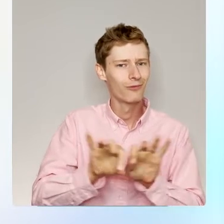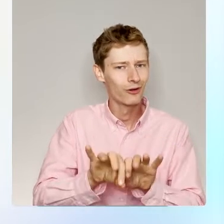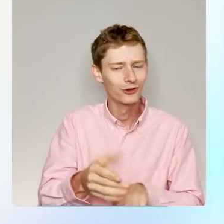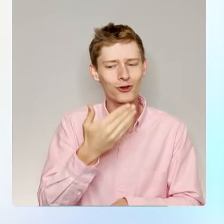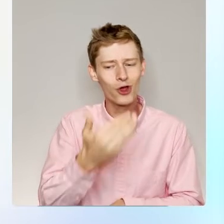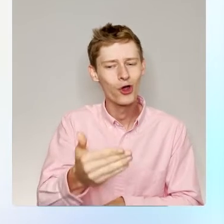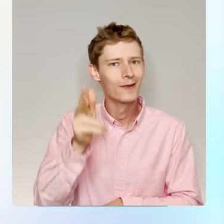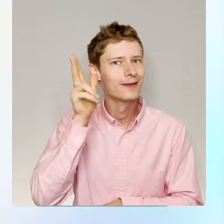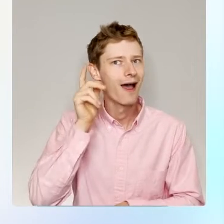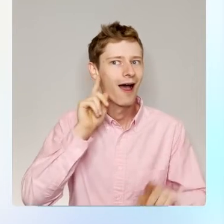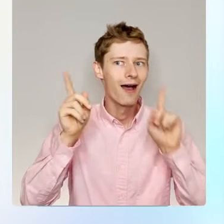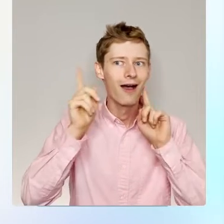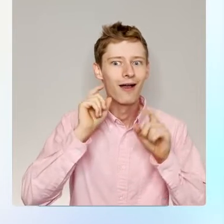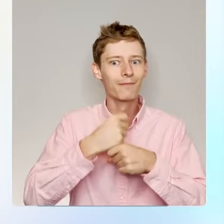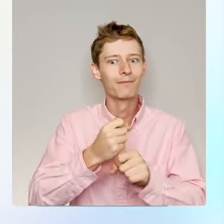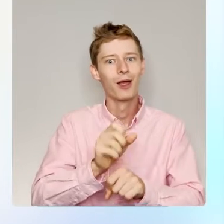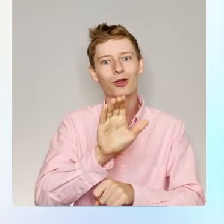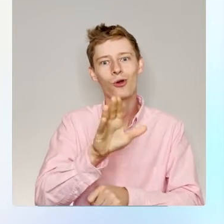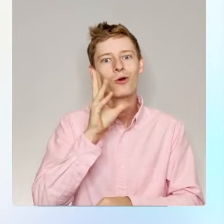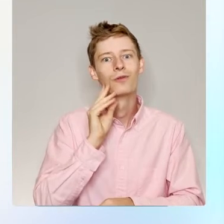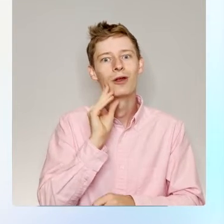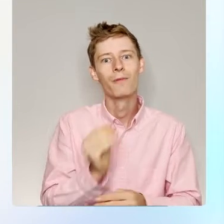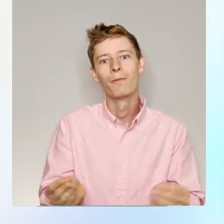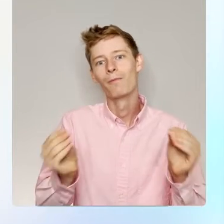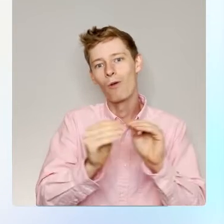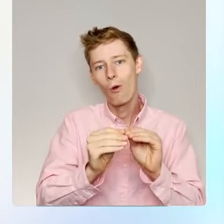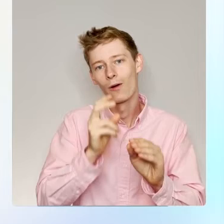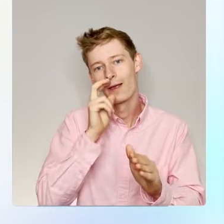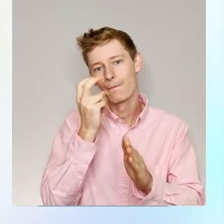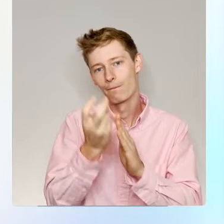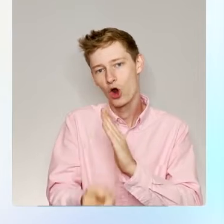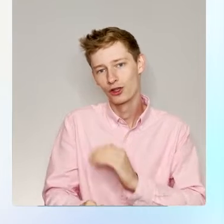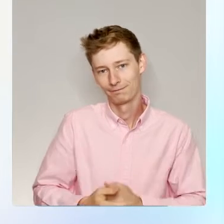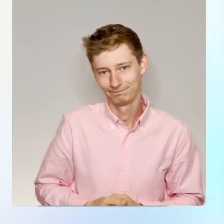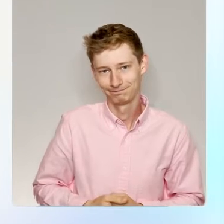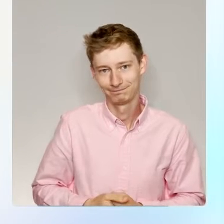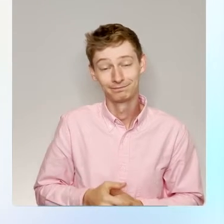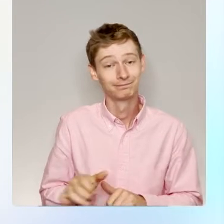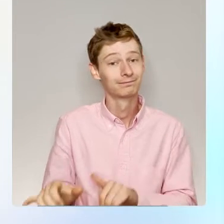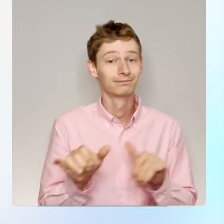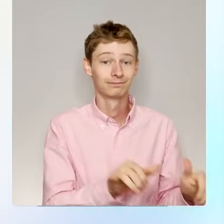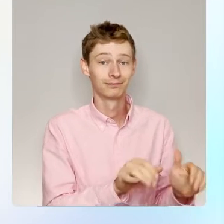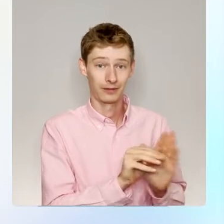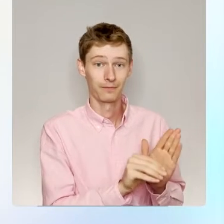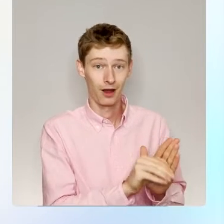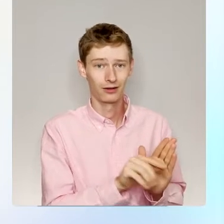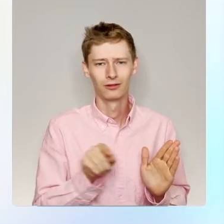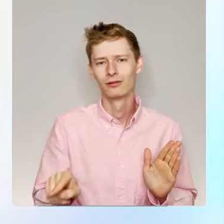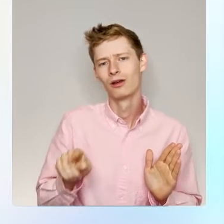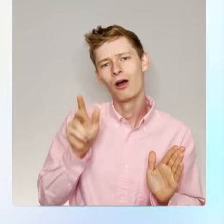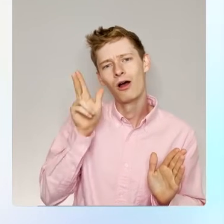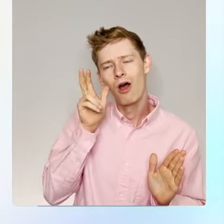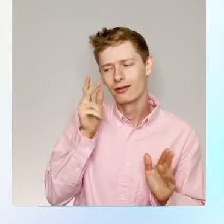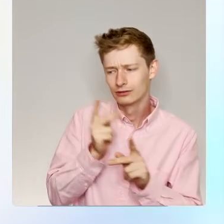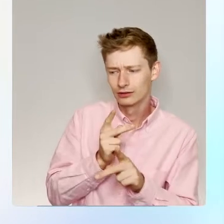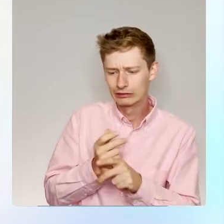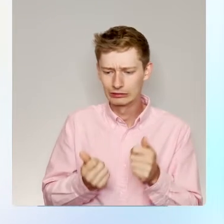but fortunately, that's mostly no longer the case. We used the Webm format, which is an open format for both audio and video,